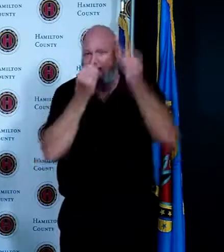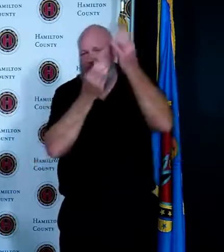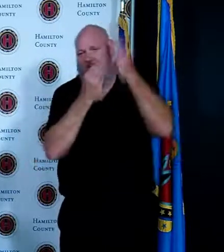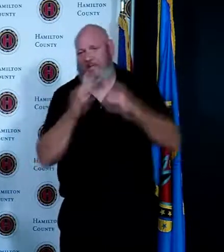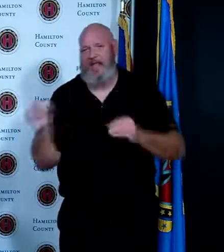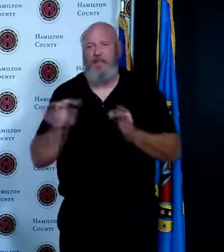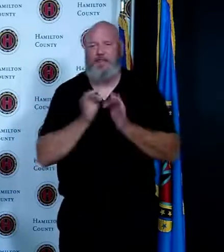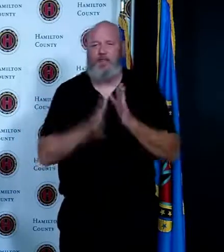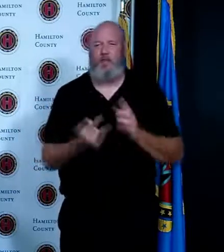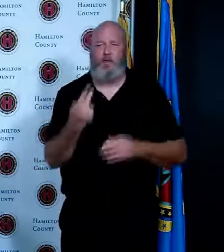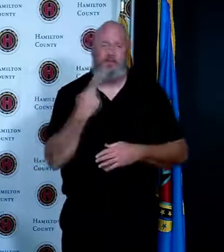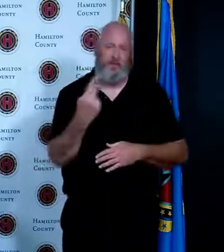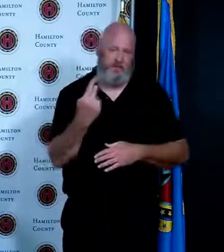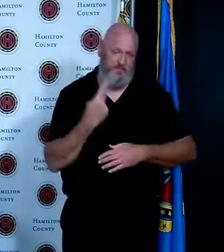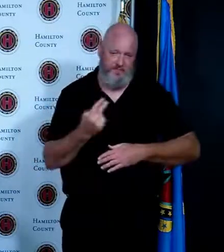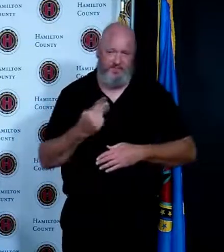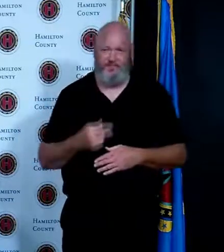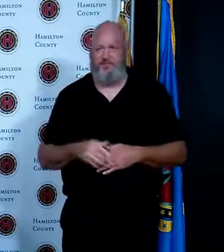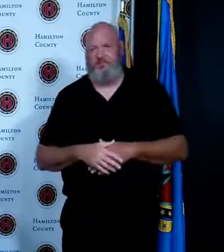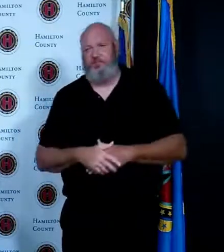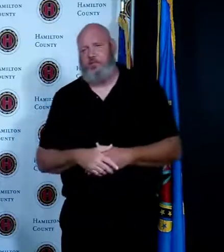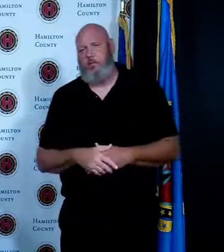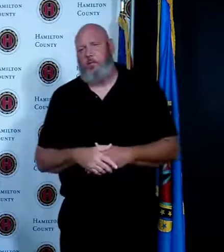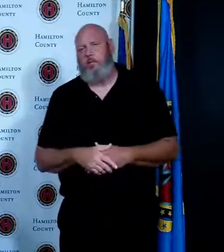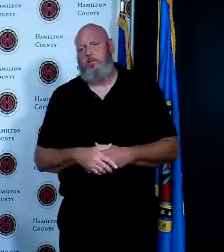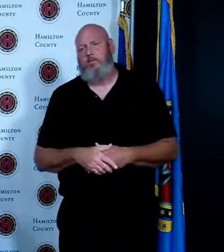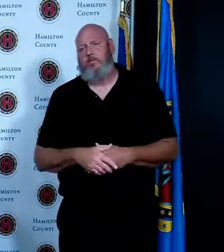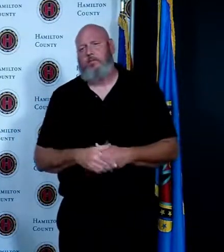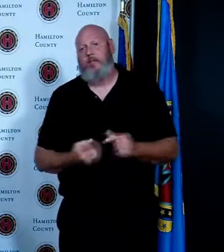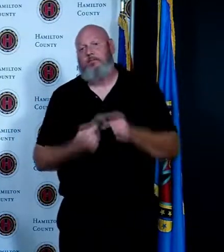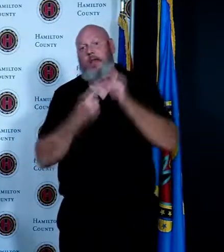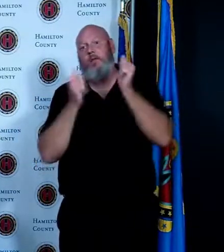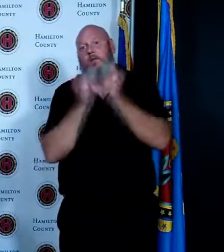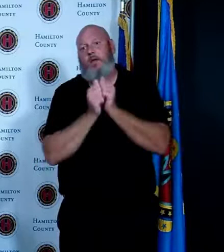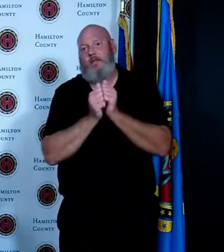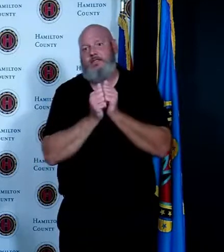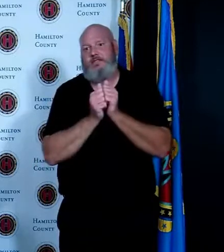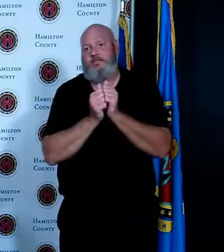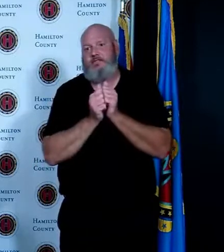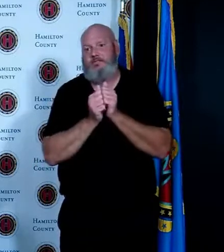happening particularly as it relates to math so you know well we'll be back next